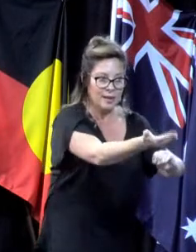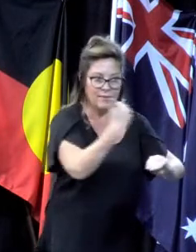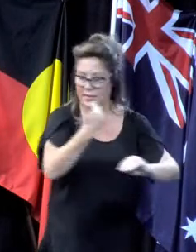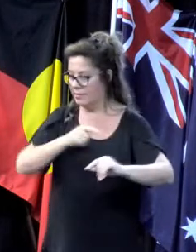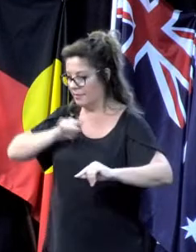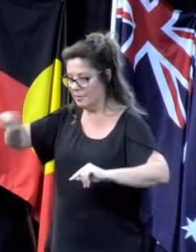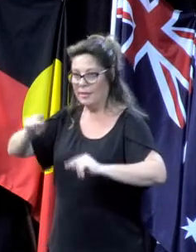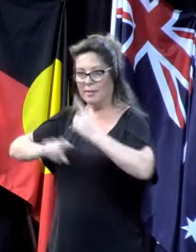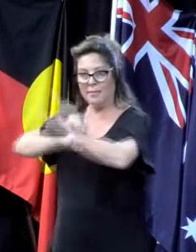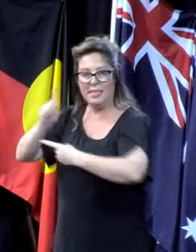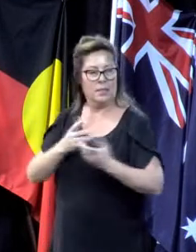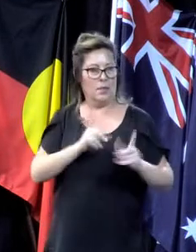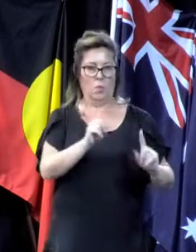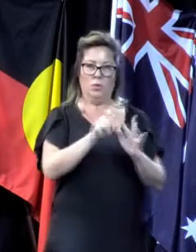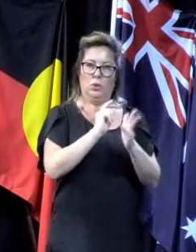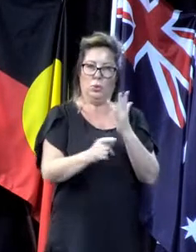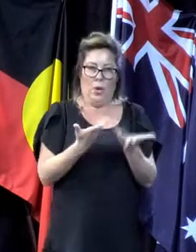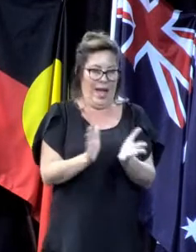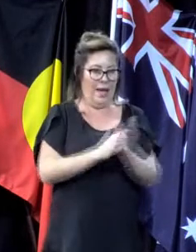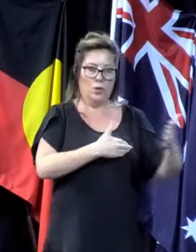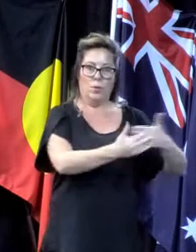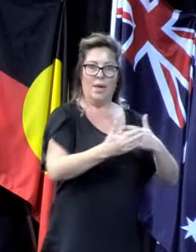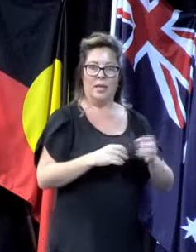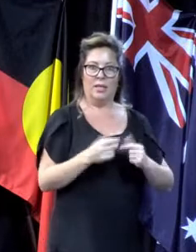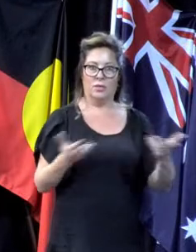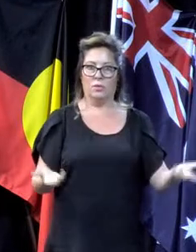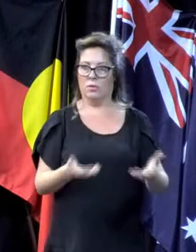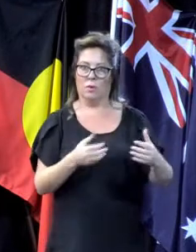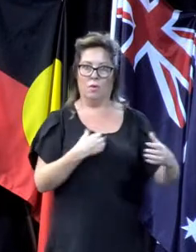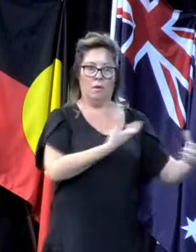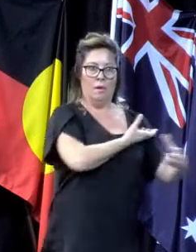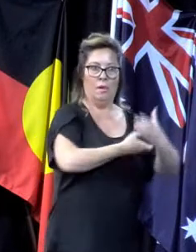or are these people, kind of, massaging and generosity of individual teachers?